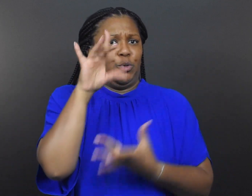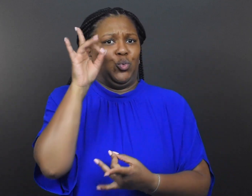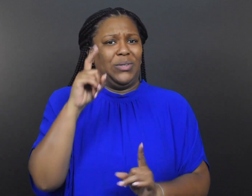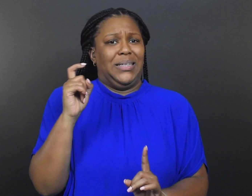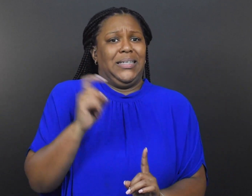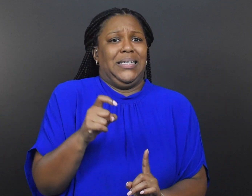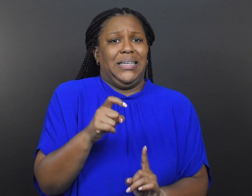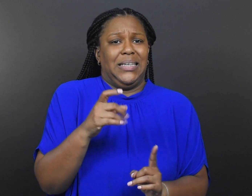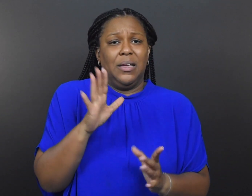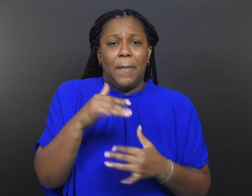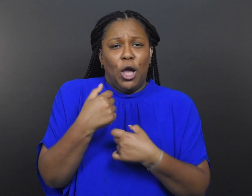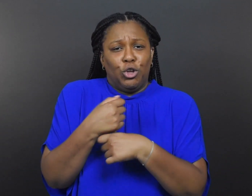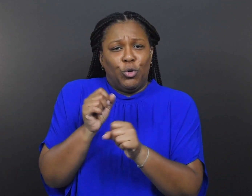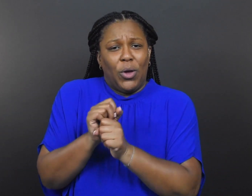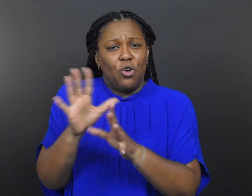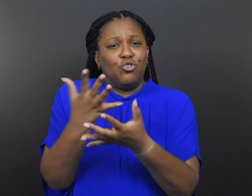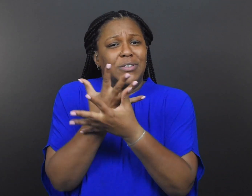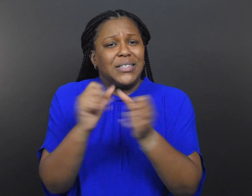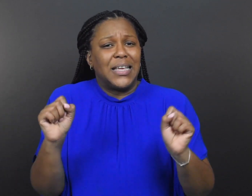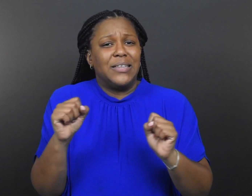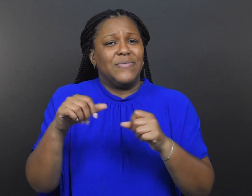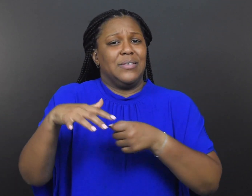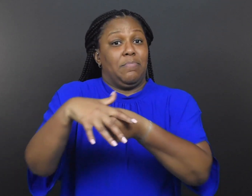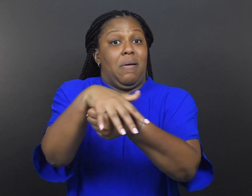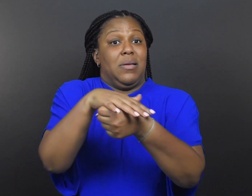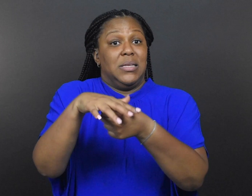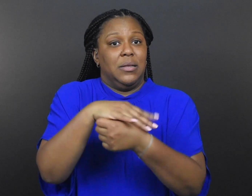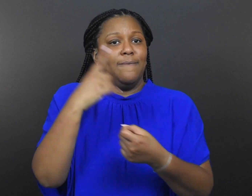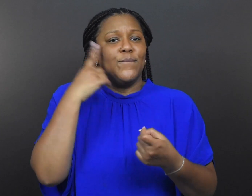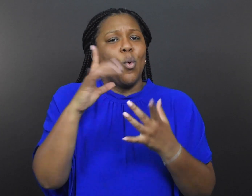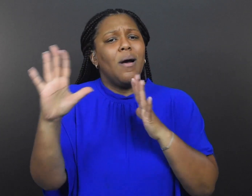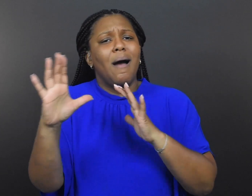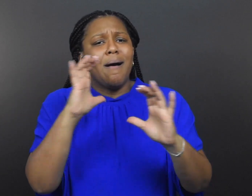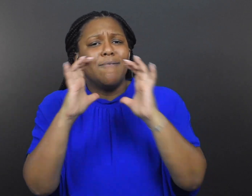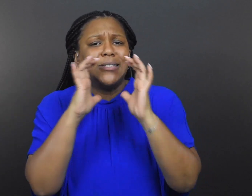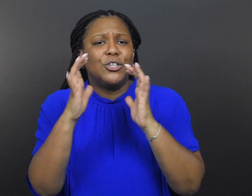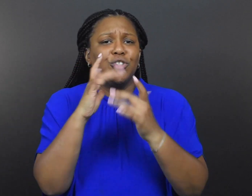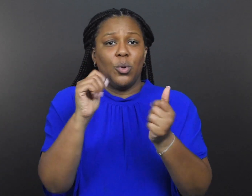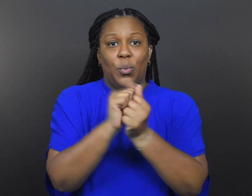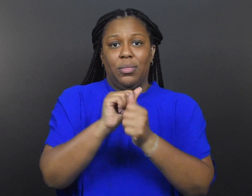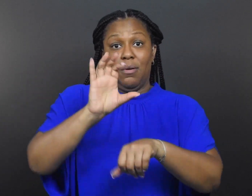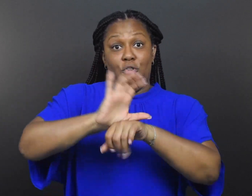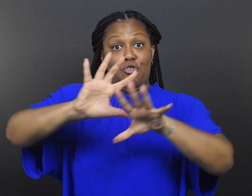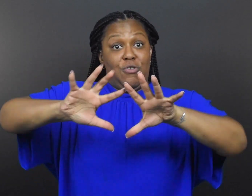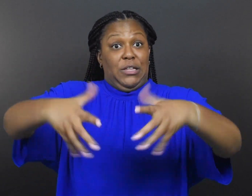and spiritual needs by creating safe spaces for conversations with congregation leadership,